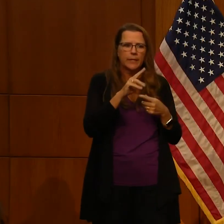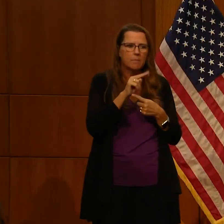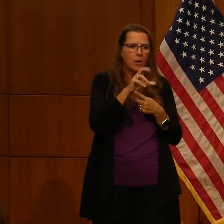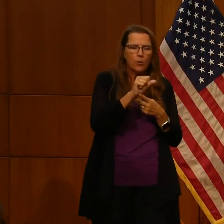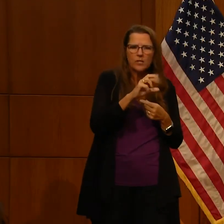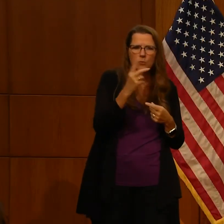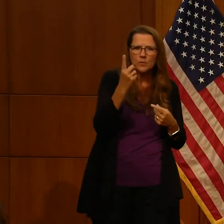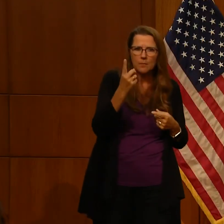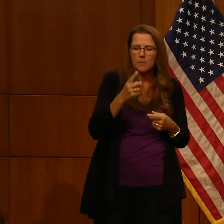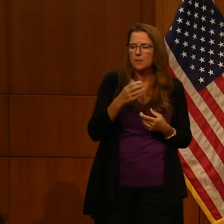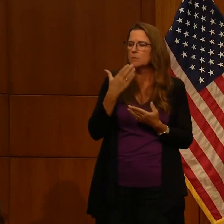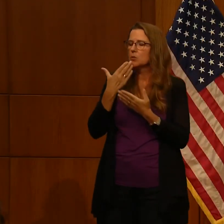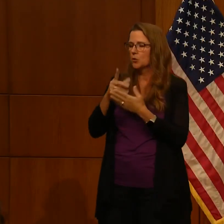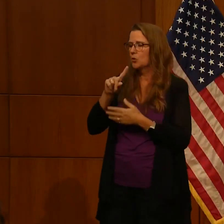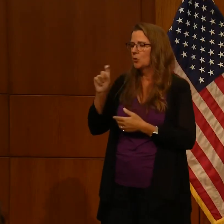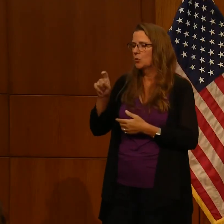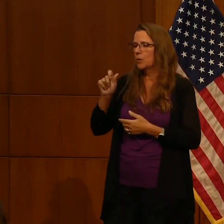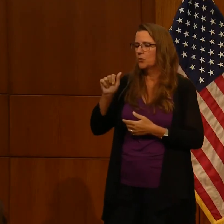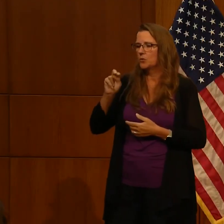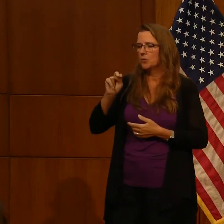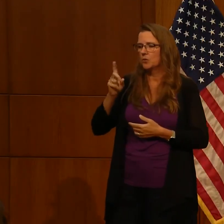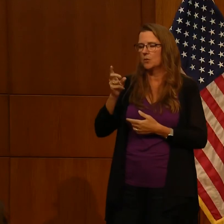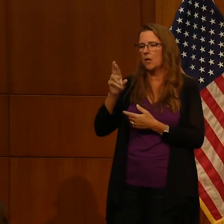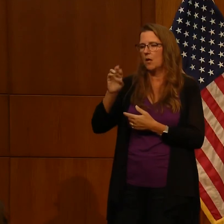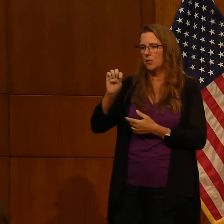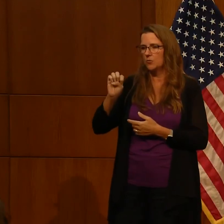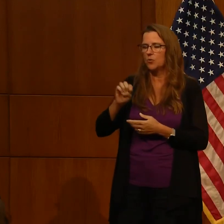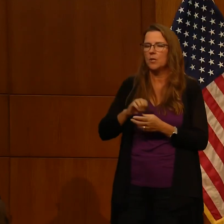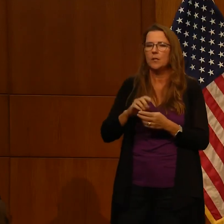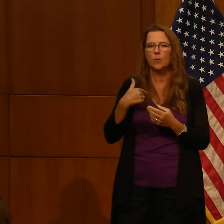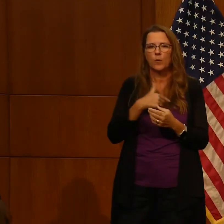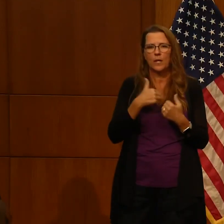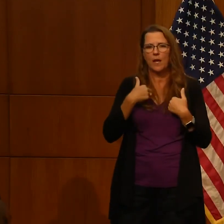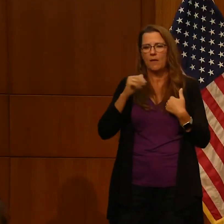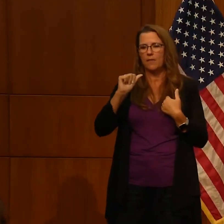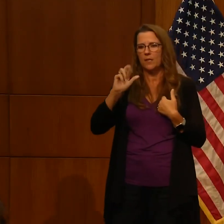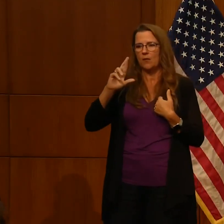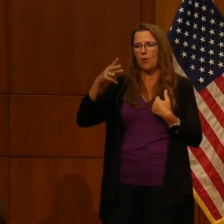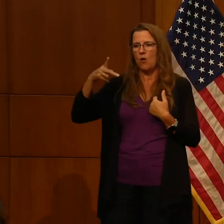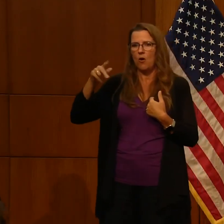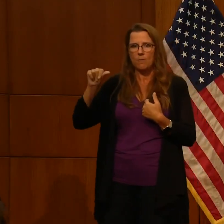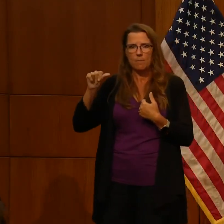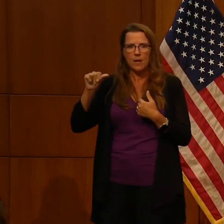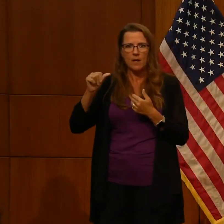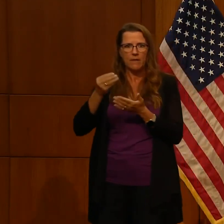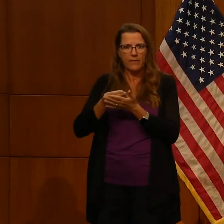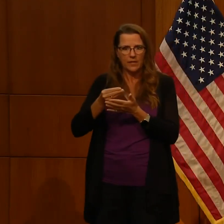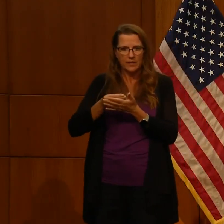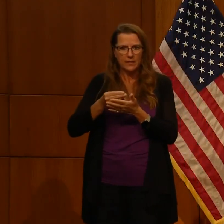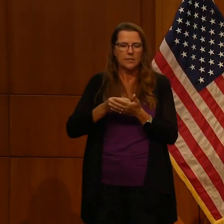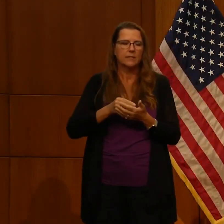GET BONUSES AND SUCH A GREAT QUESTION. ANDRE AND, UM, YOU